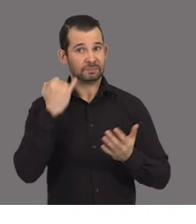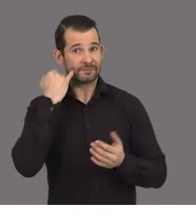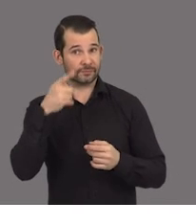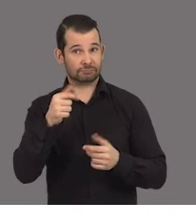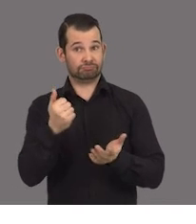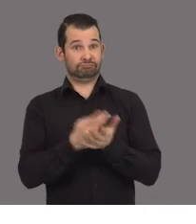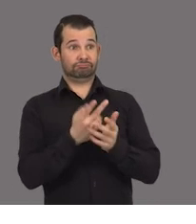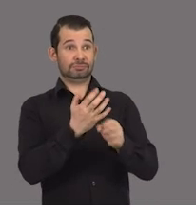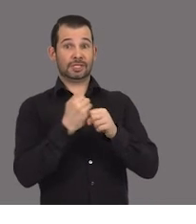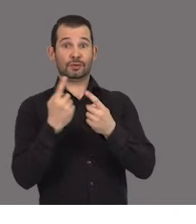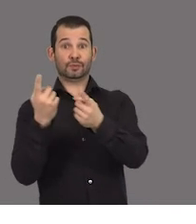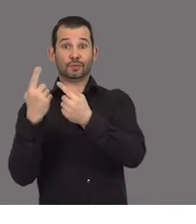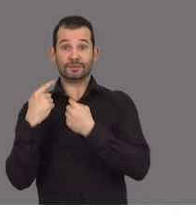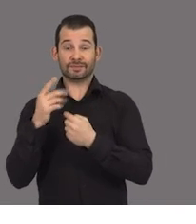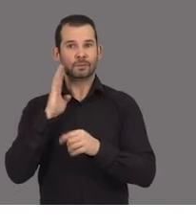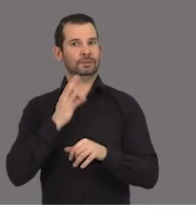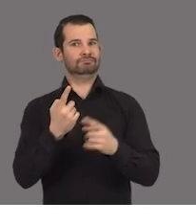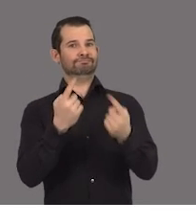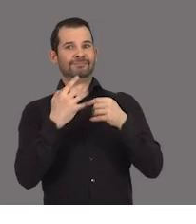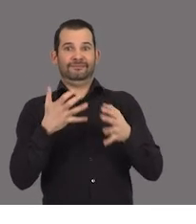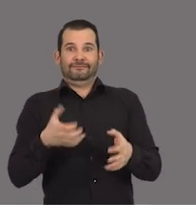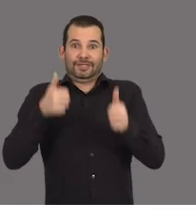a refund, you can receive it faster!